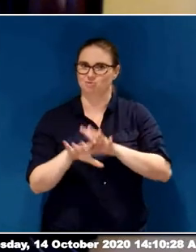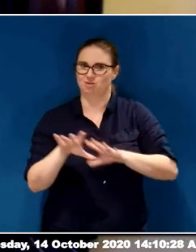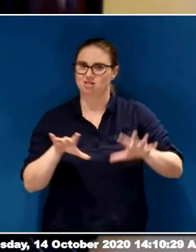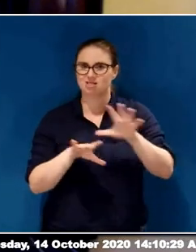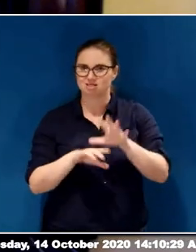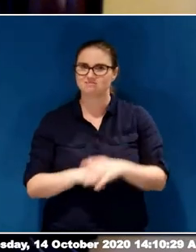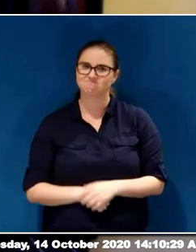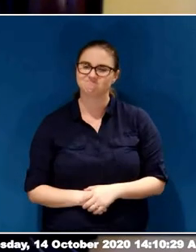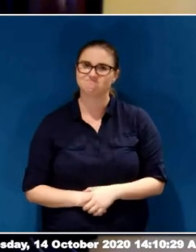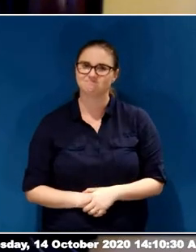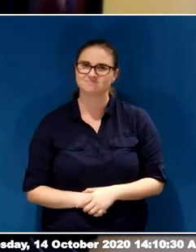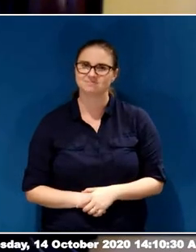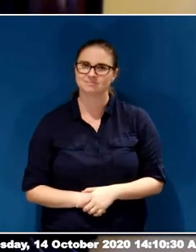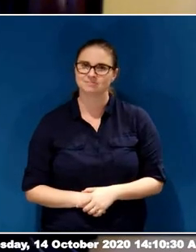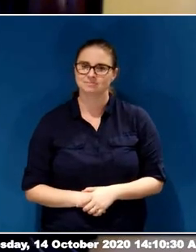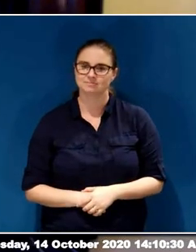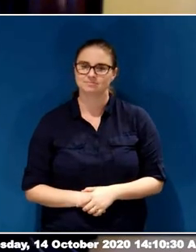way to overcome this inconsistency.